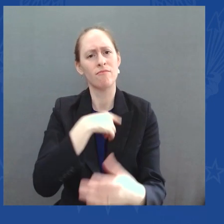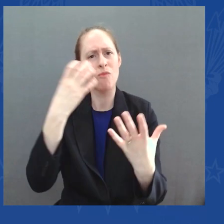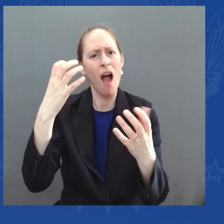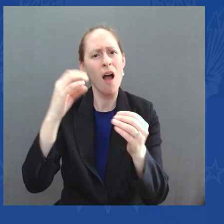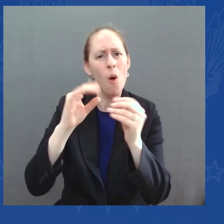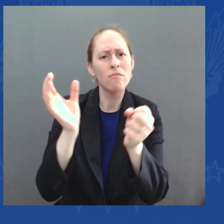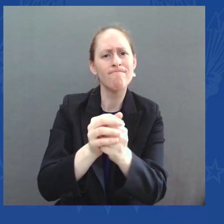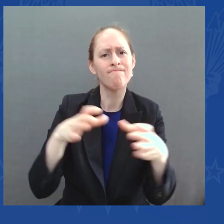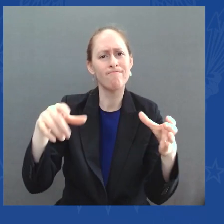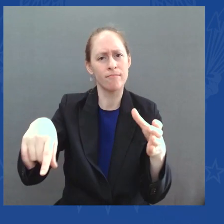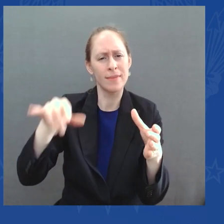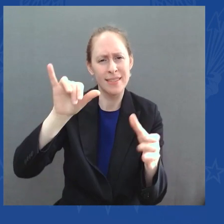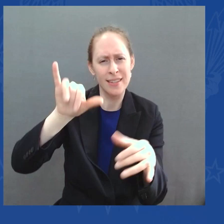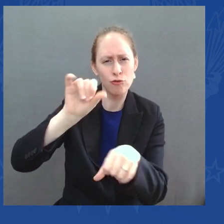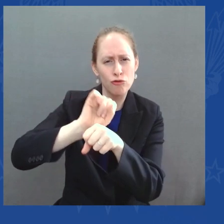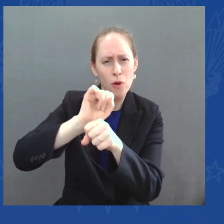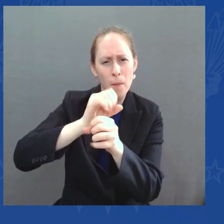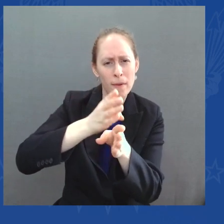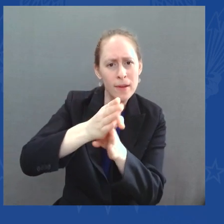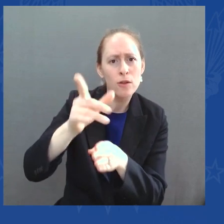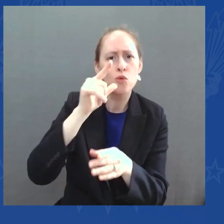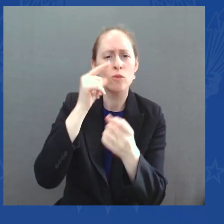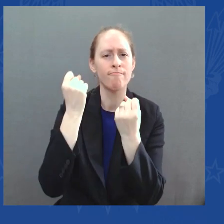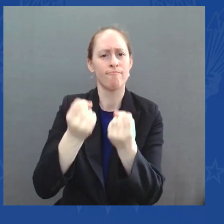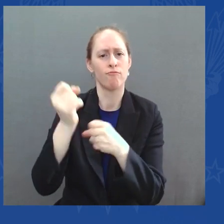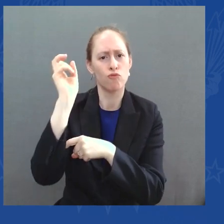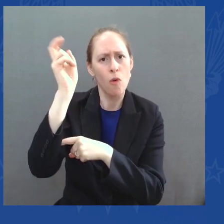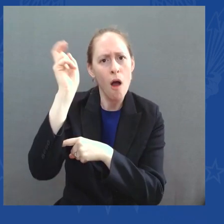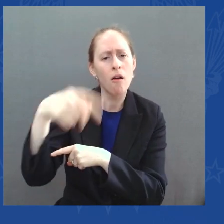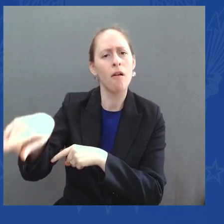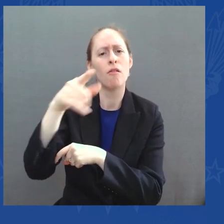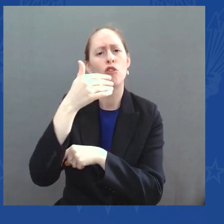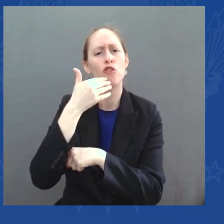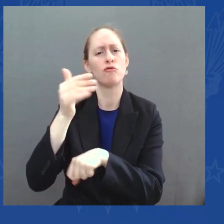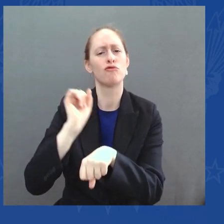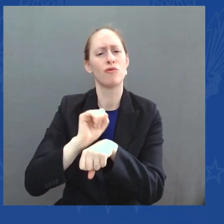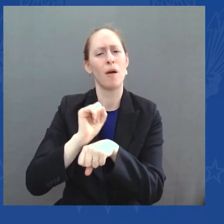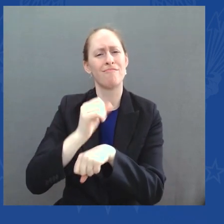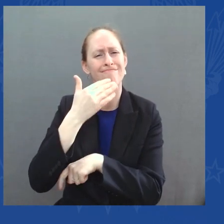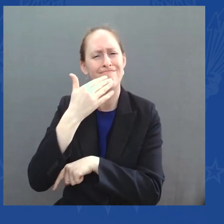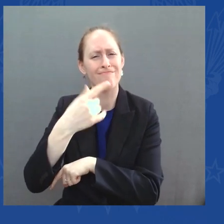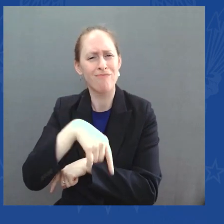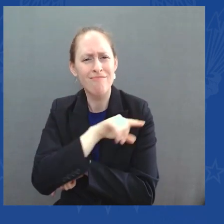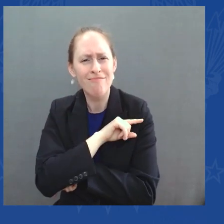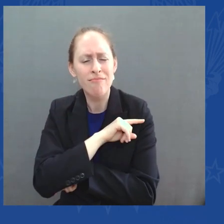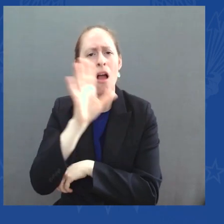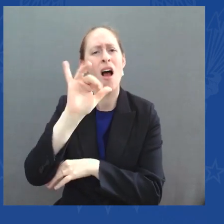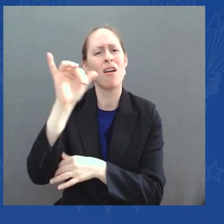as safe and as well-paid as they ought to be. And that is what President Biden challenged us to do